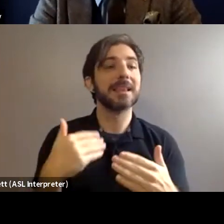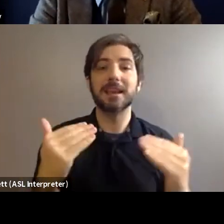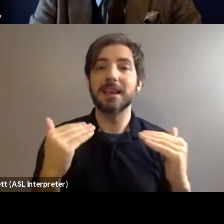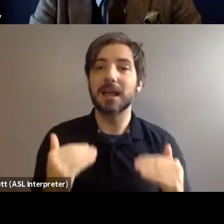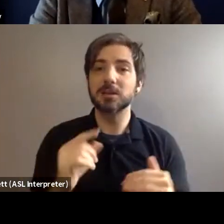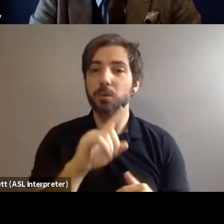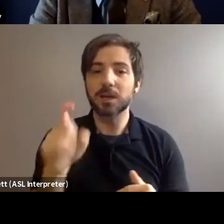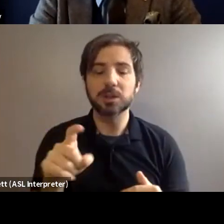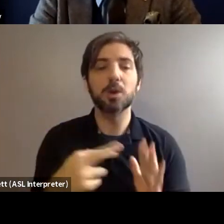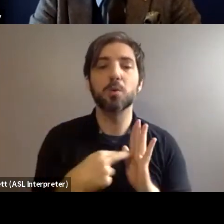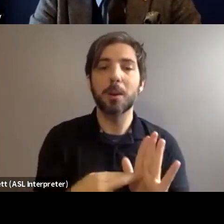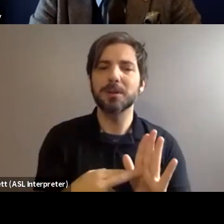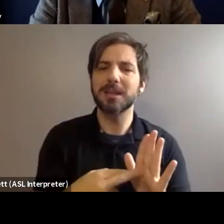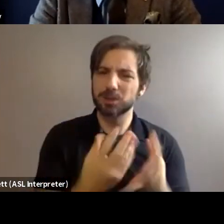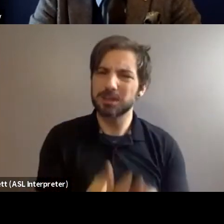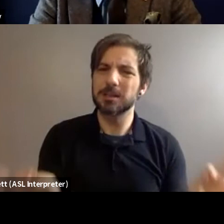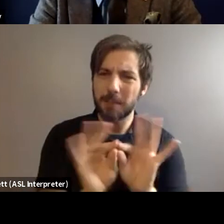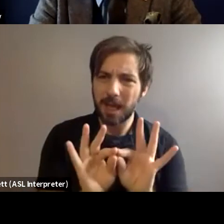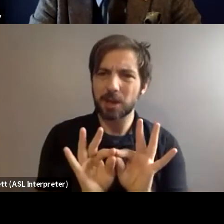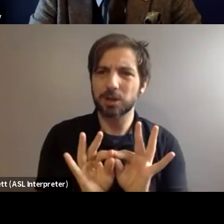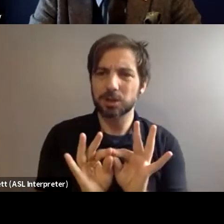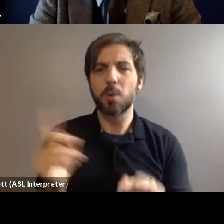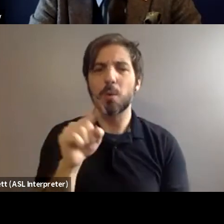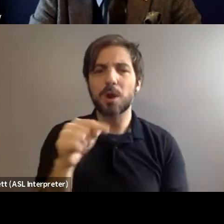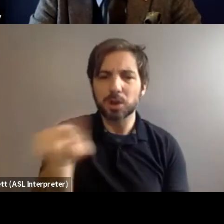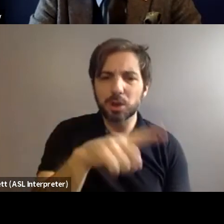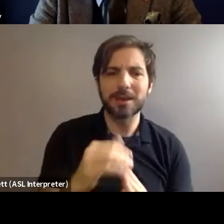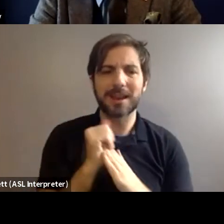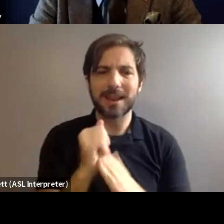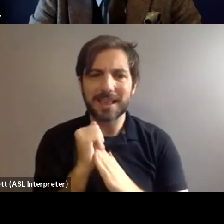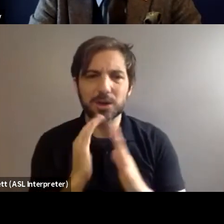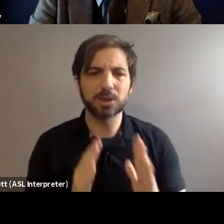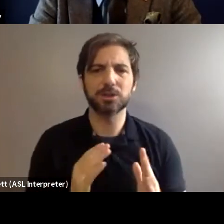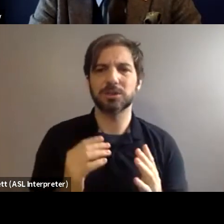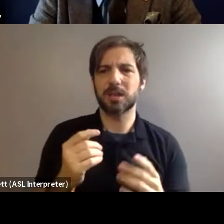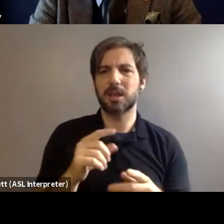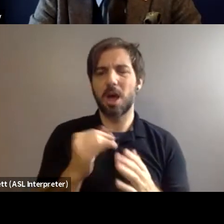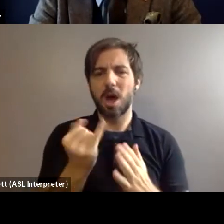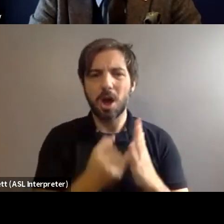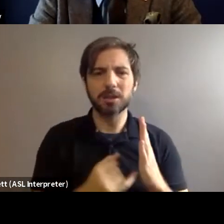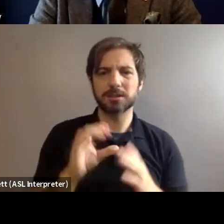matters where do you as leaders in the arts and culture scene see the most opportunity for growth